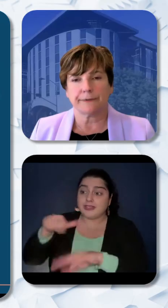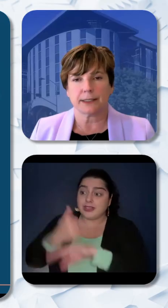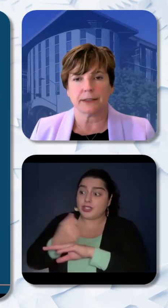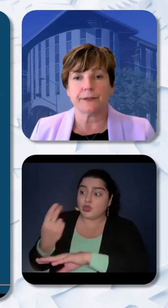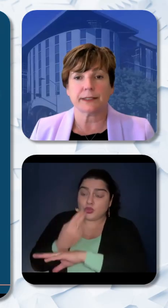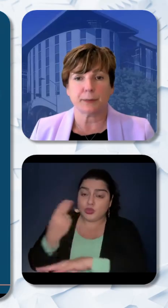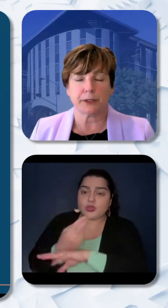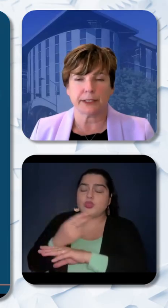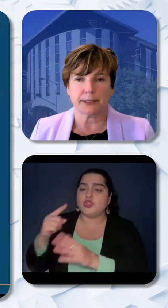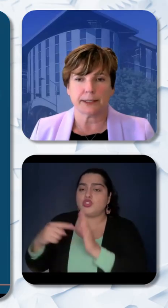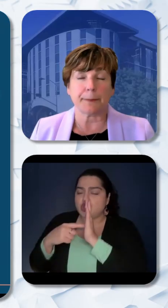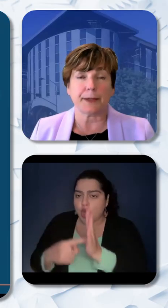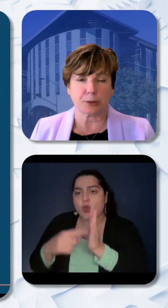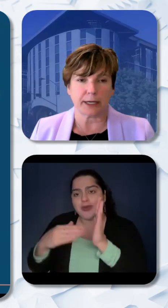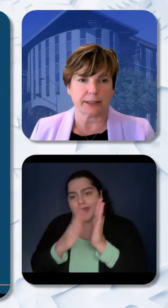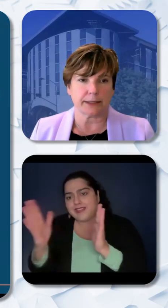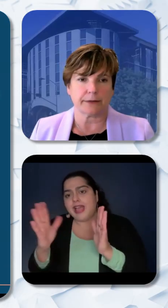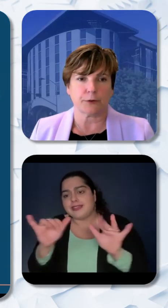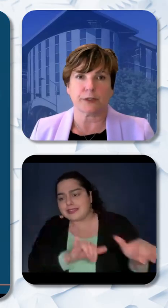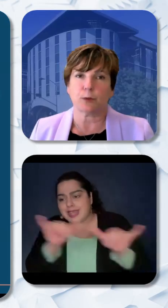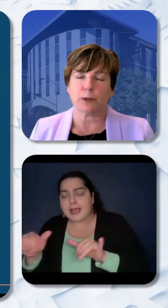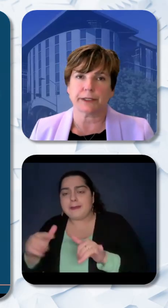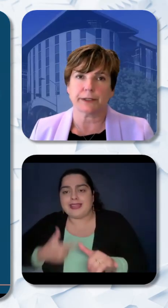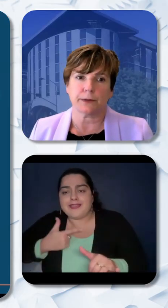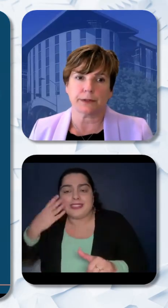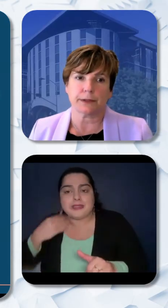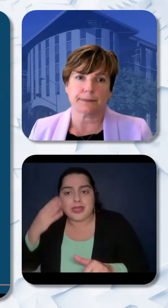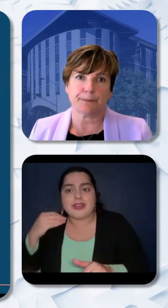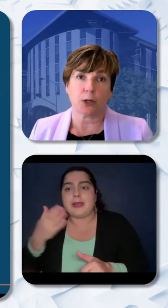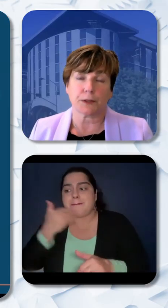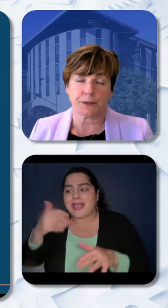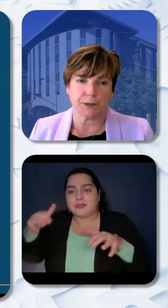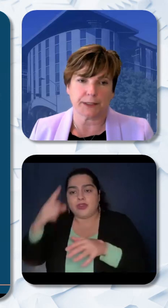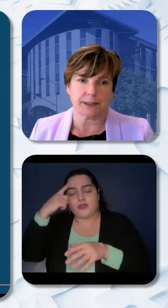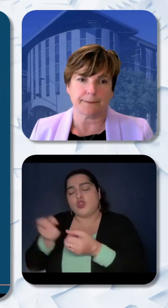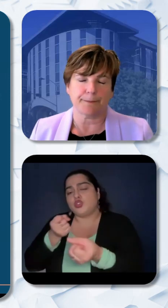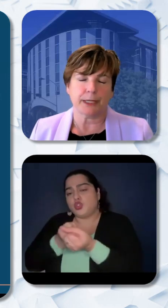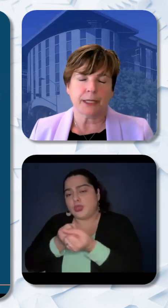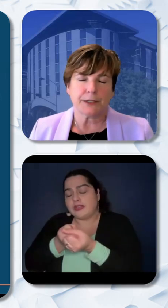reflect lived experience and best practice for supporting students. All students.